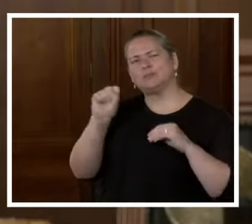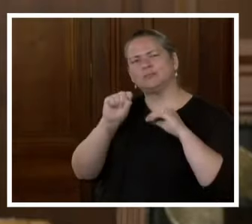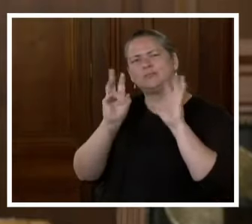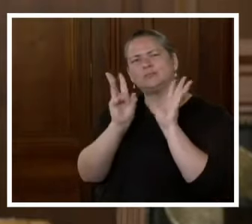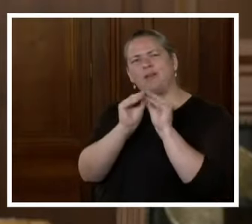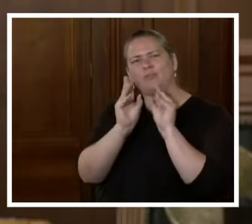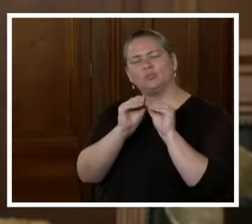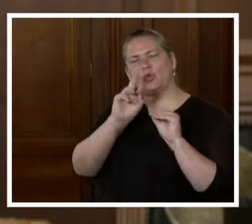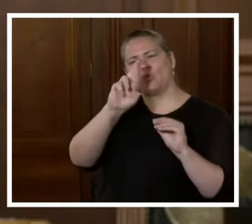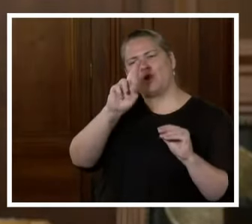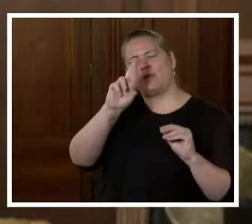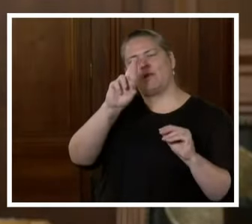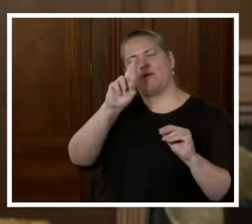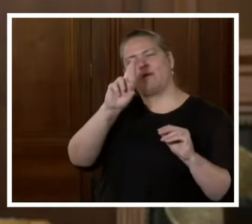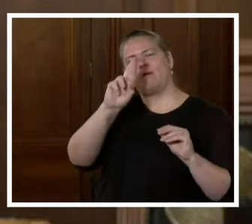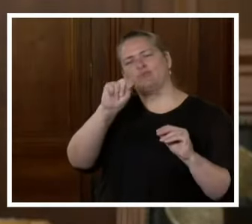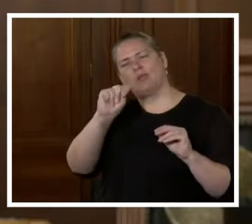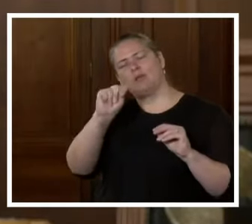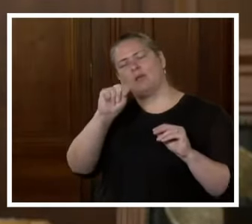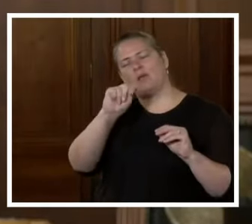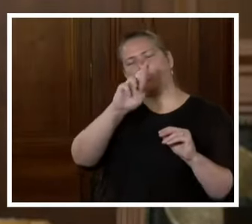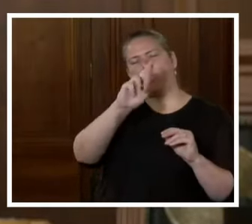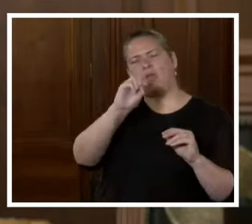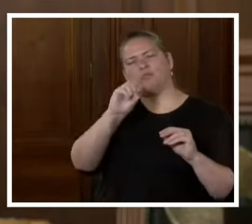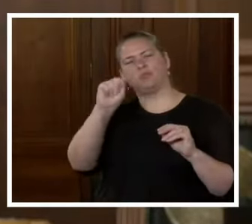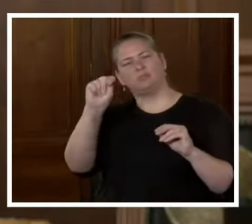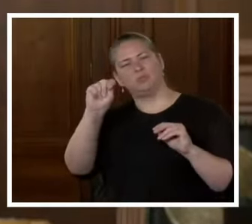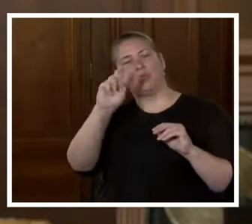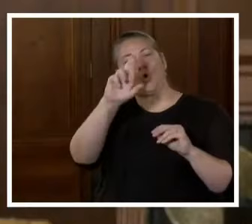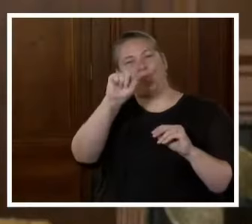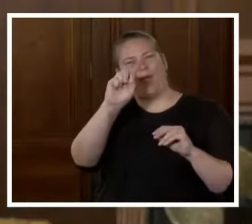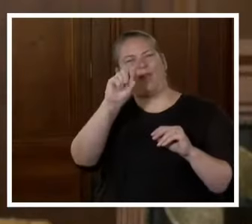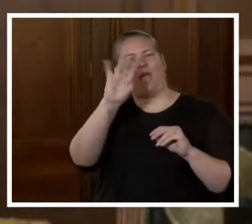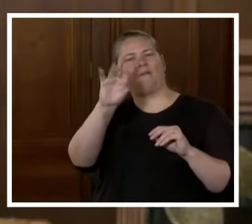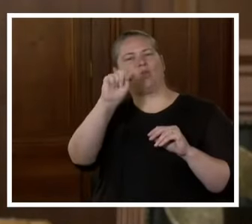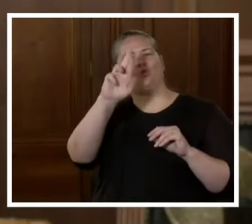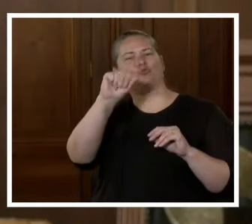ALL RIGHT.